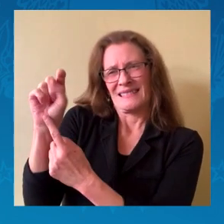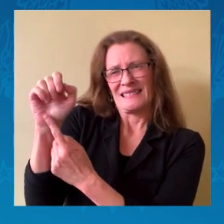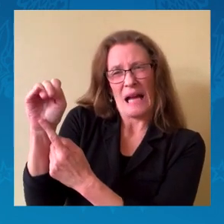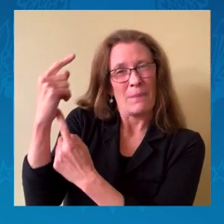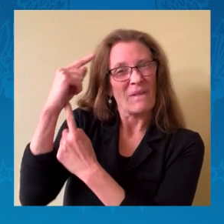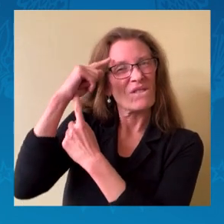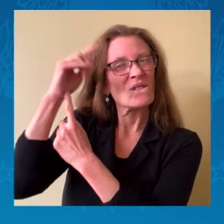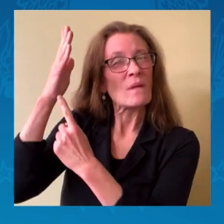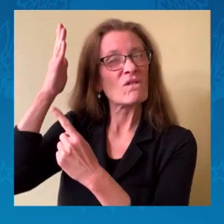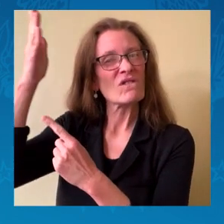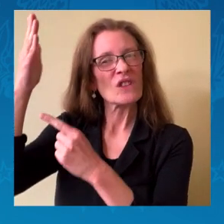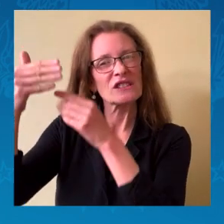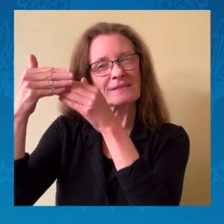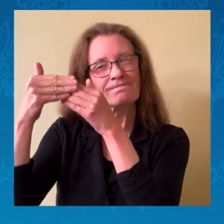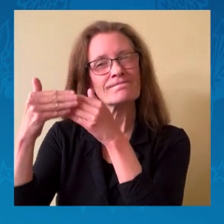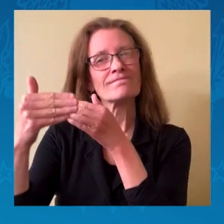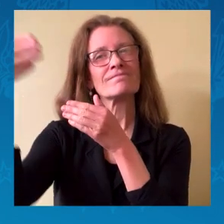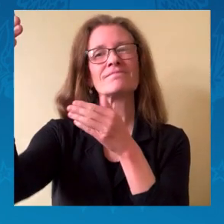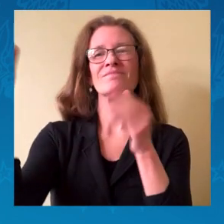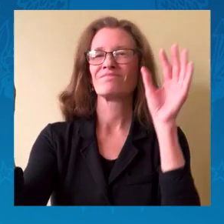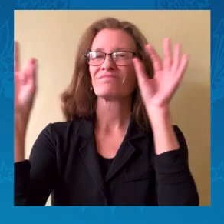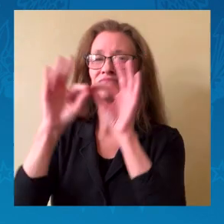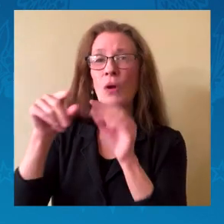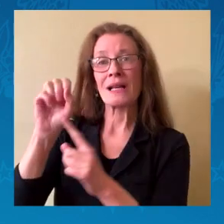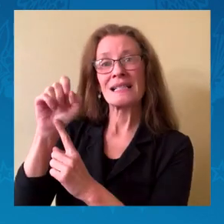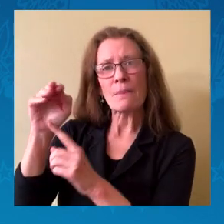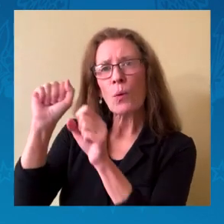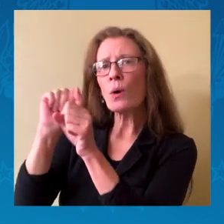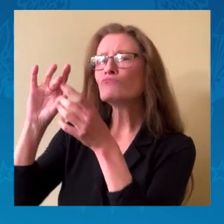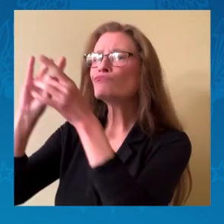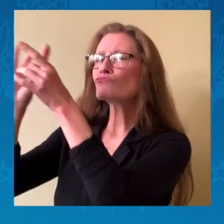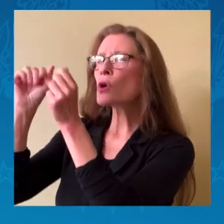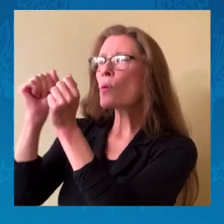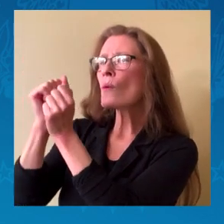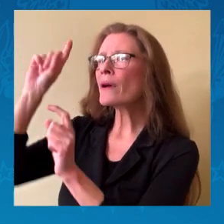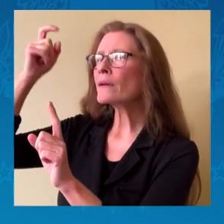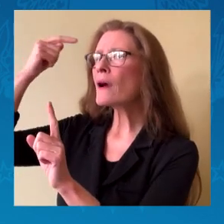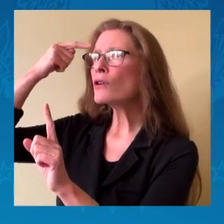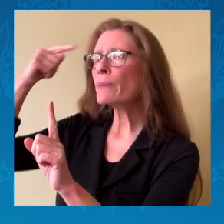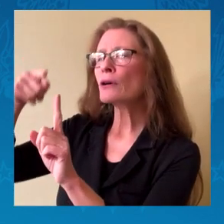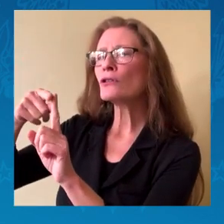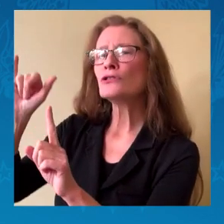recently launched the University Partnership Program to identify, develop and retaining